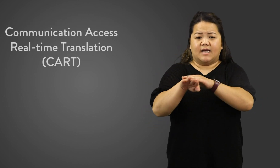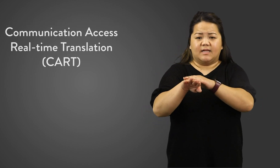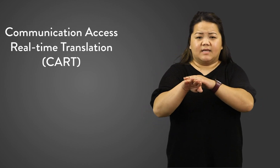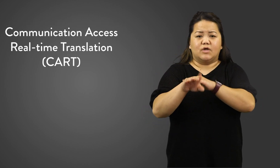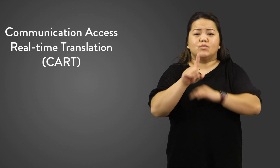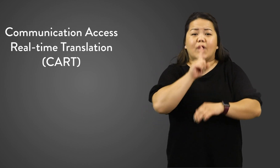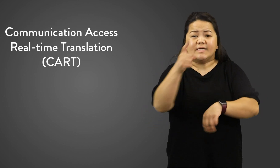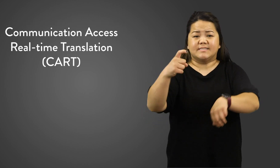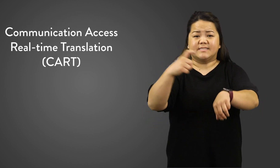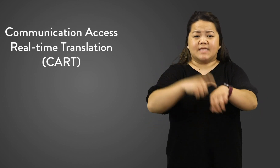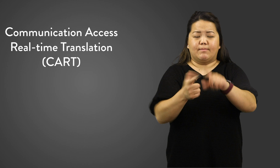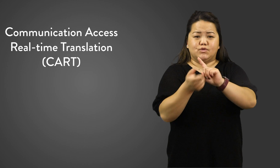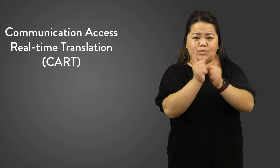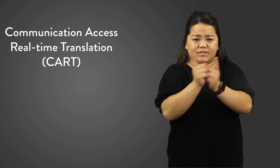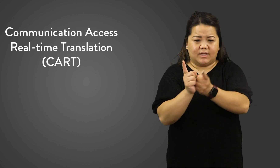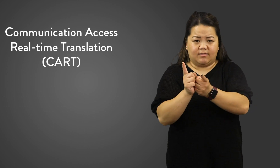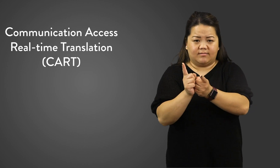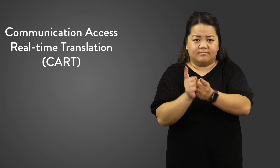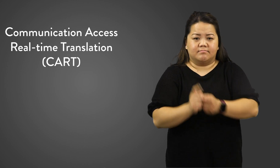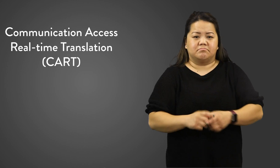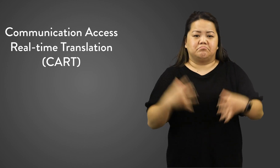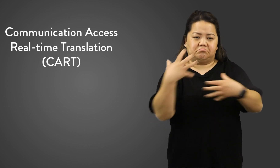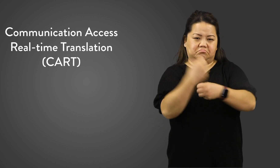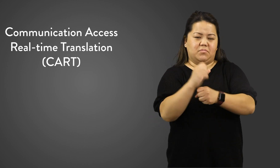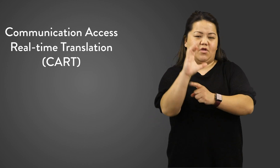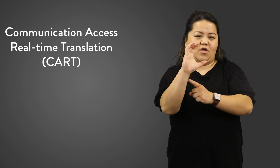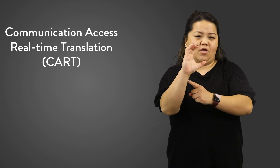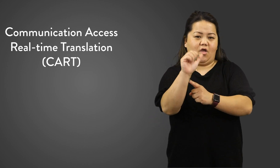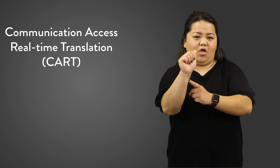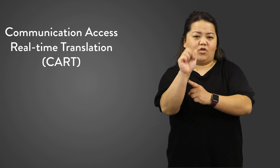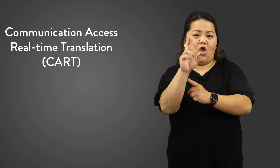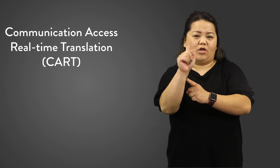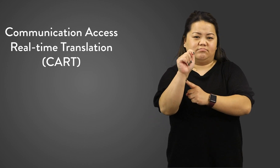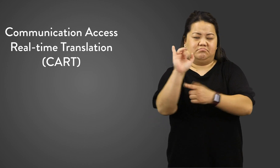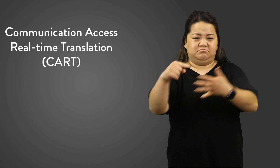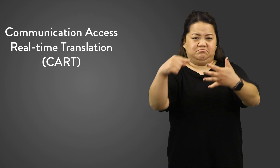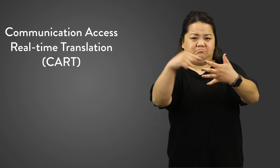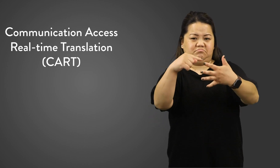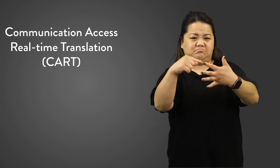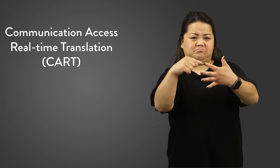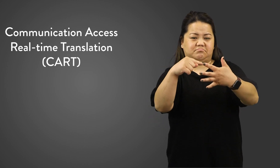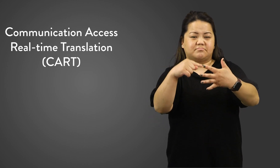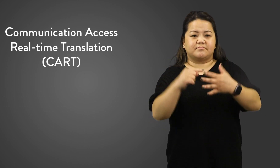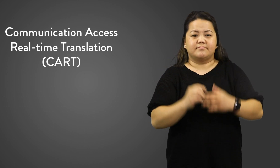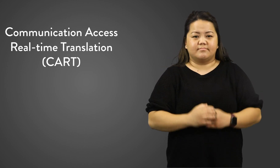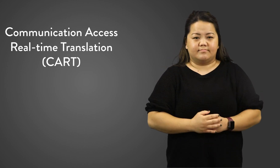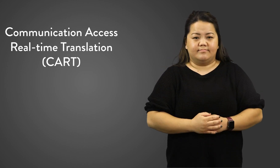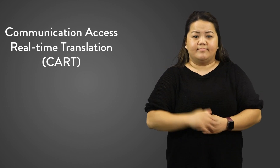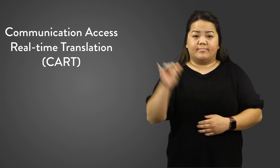Communication Access Real-time Translation, or CART, captioning services